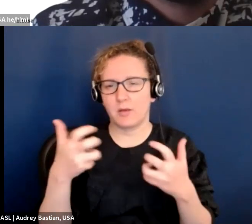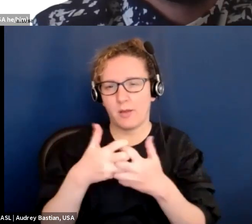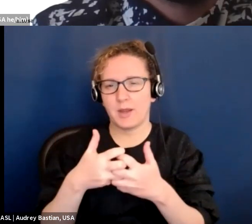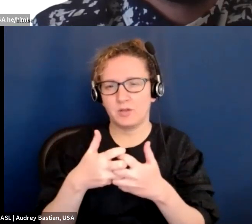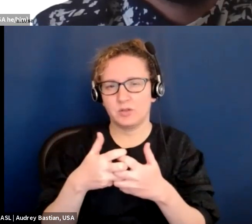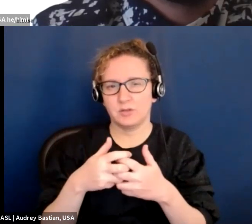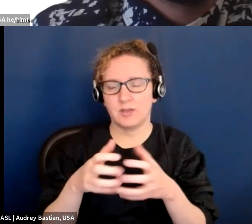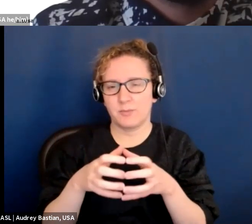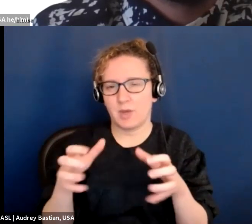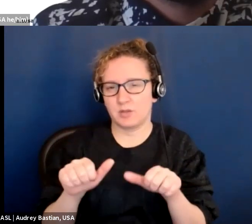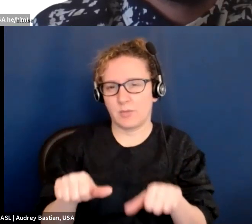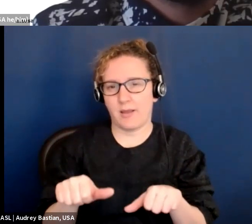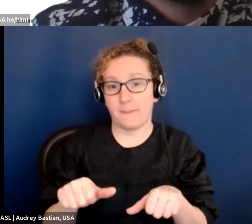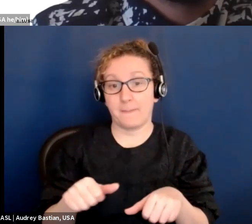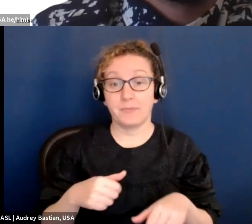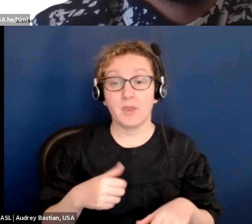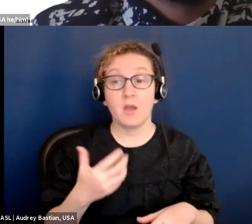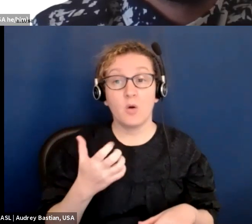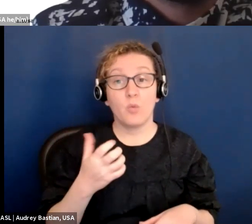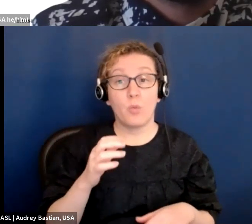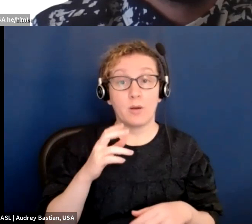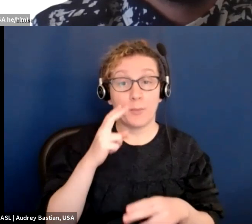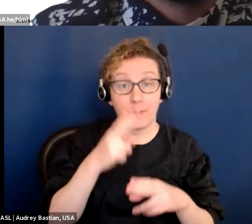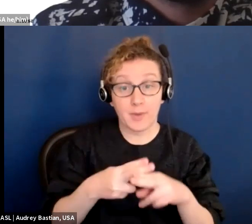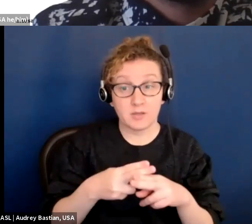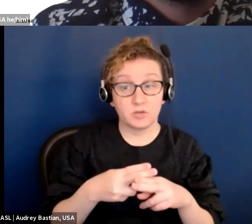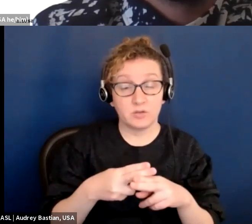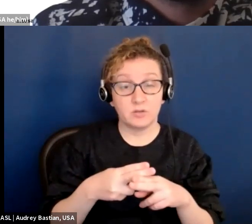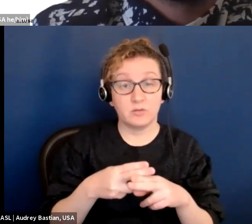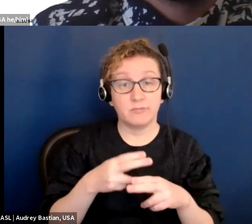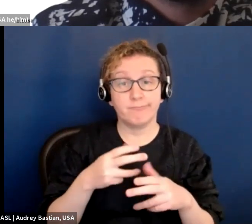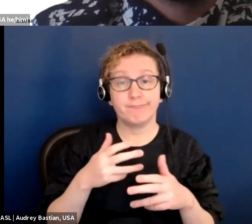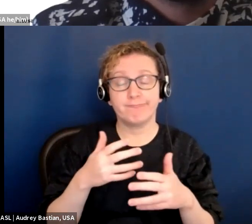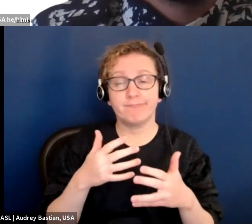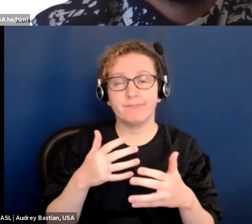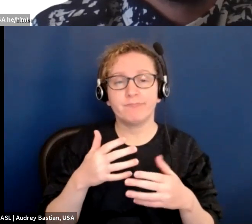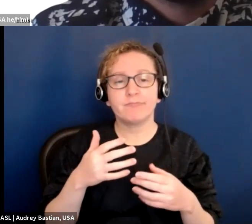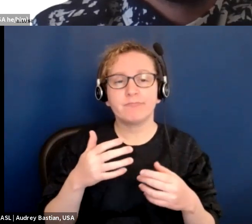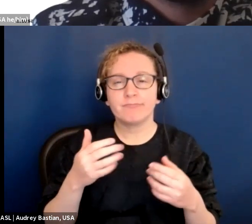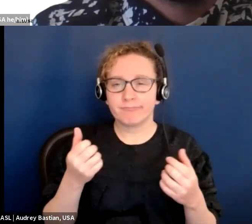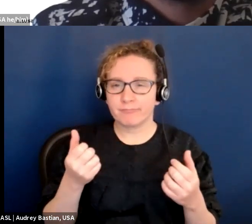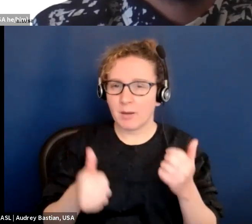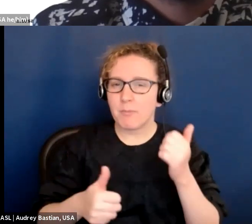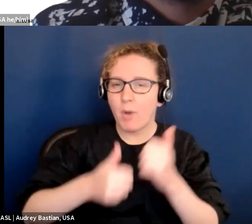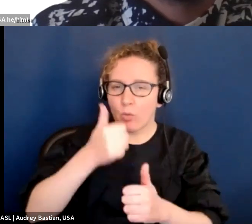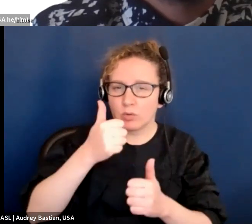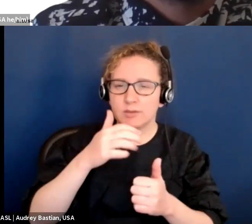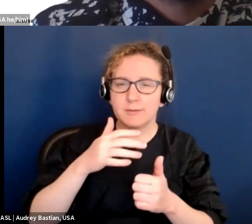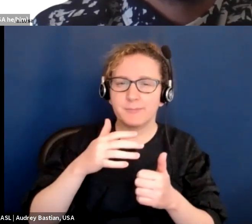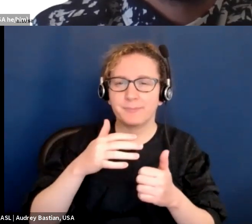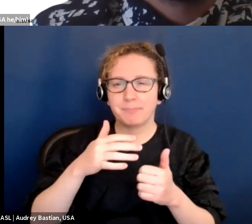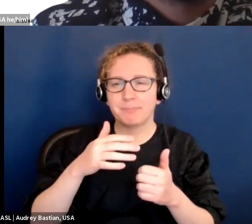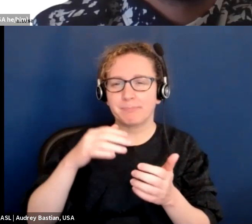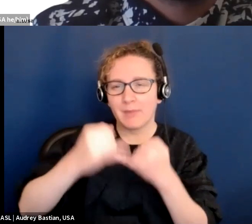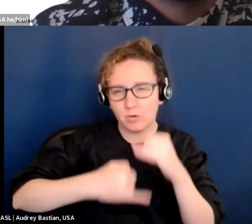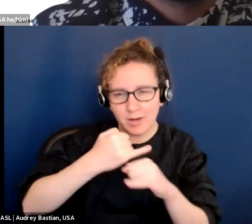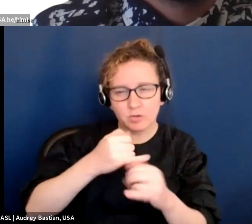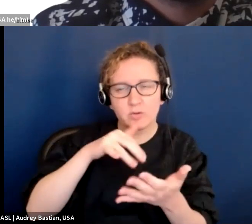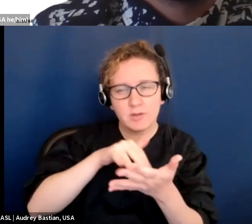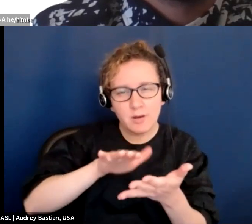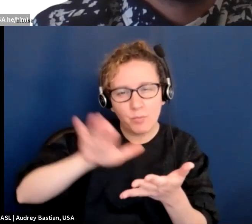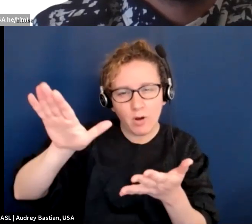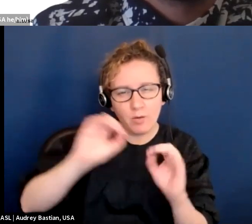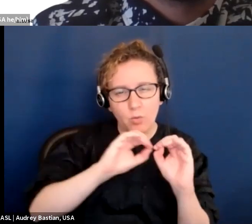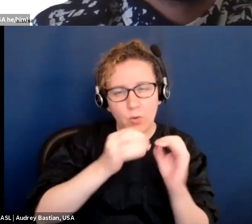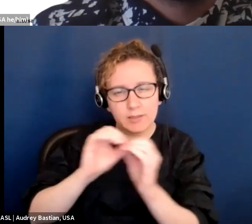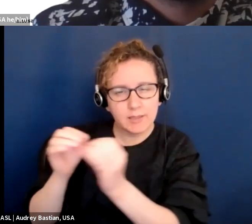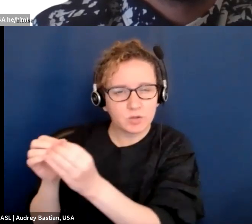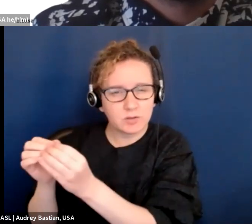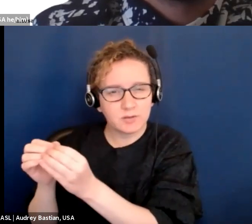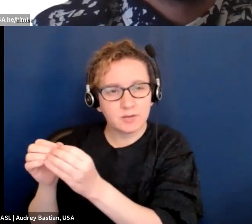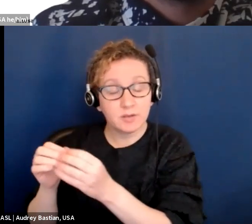I do want to mention that most international study abroad organizations, ourselves included,